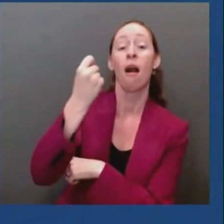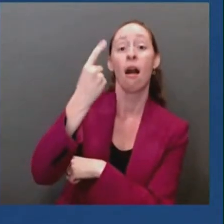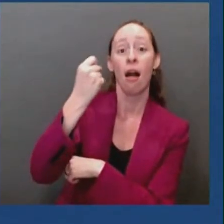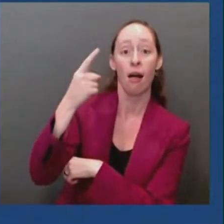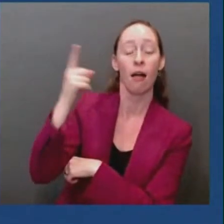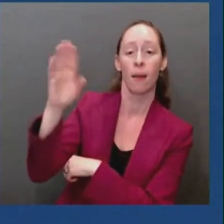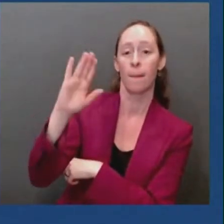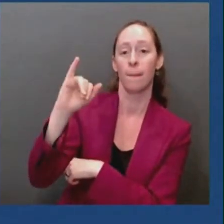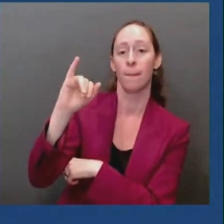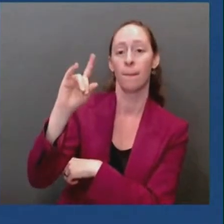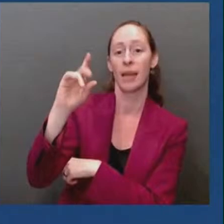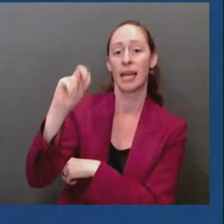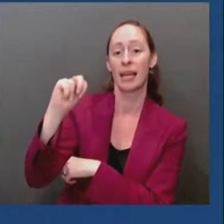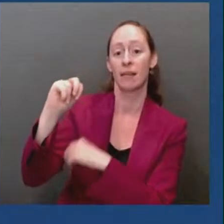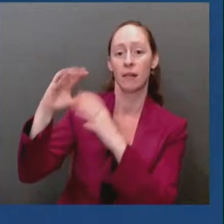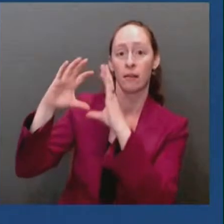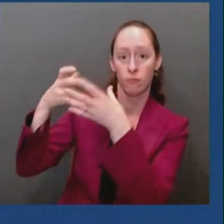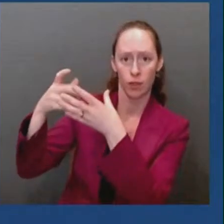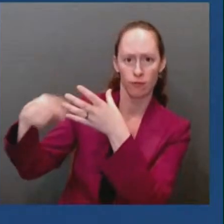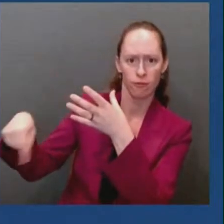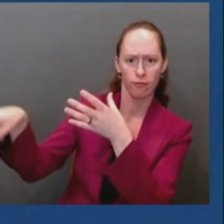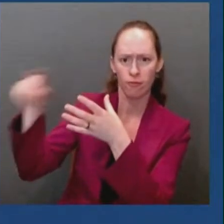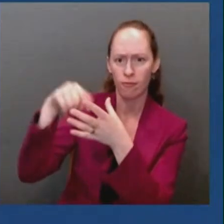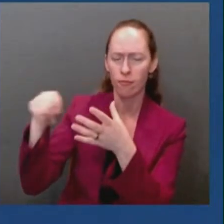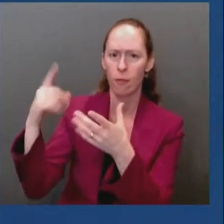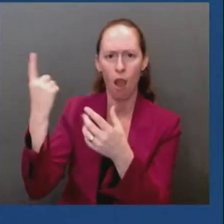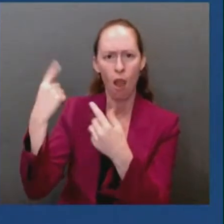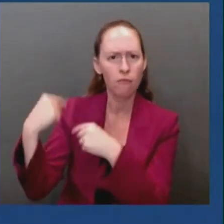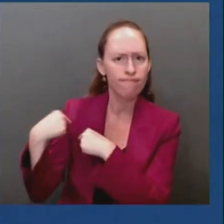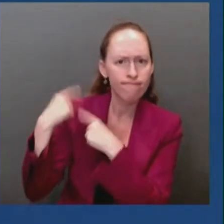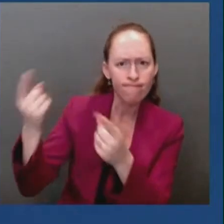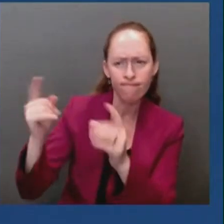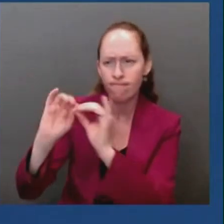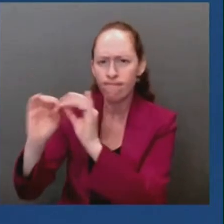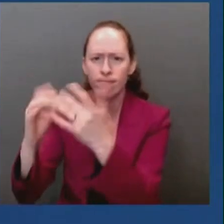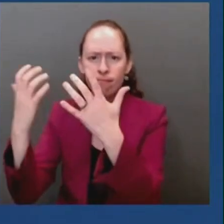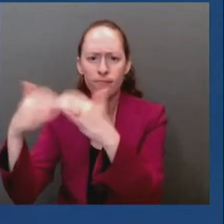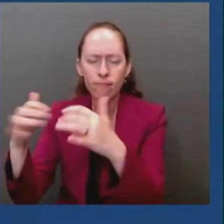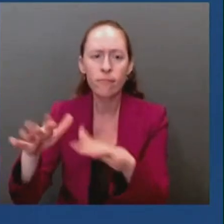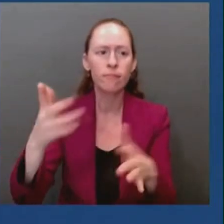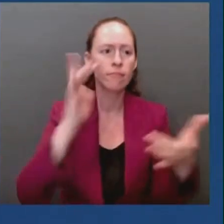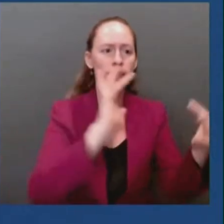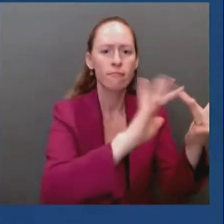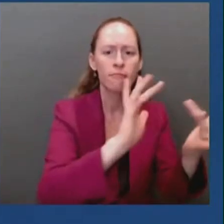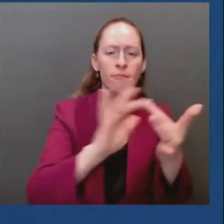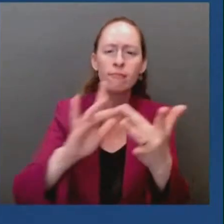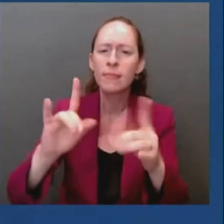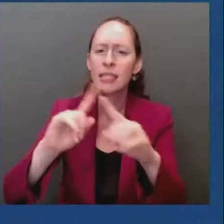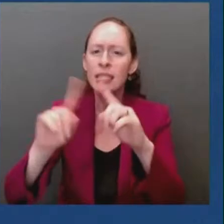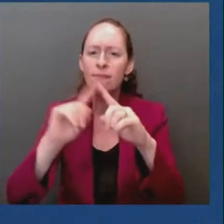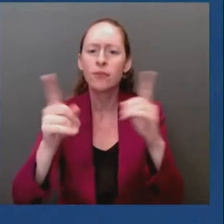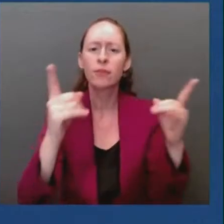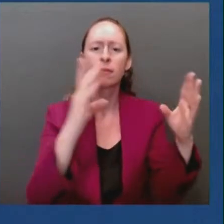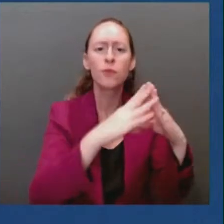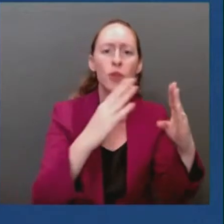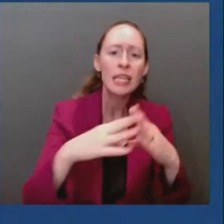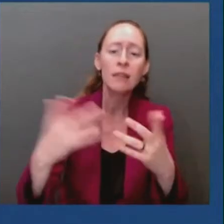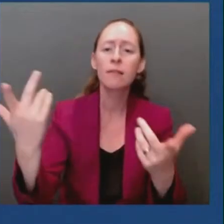HAS BEEN PREPARING FOR THIS MOMENT.